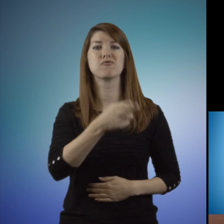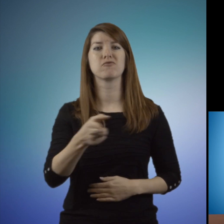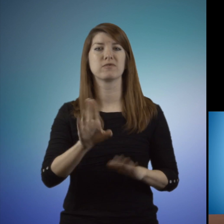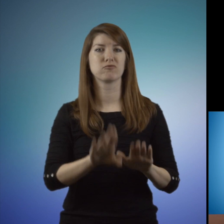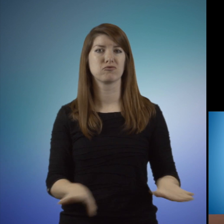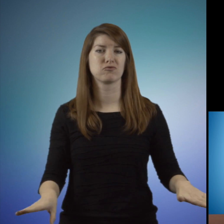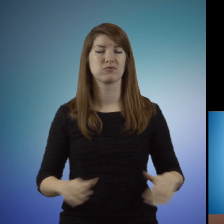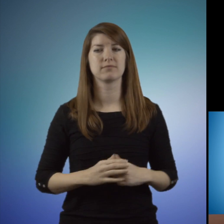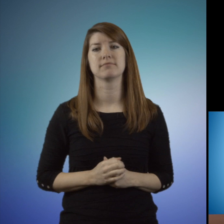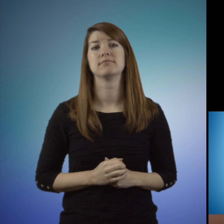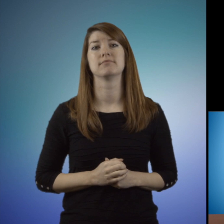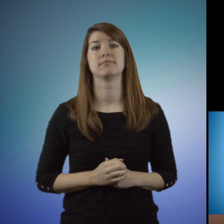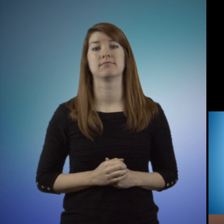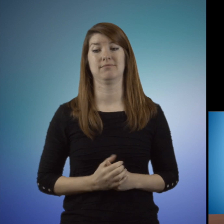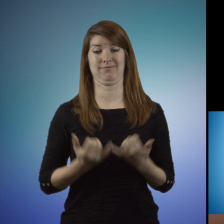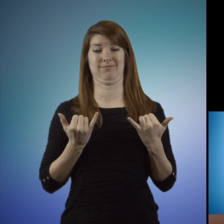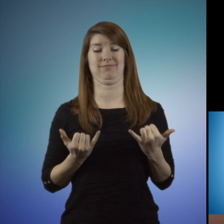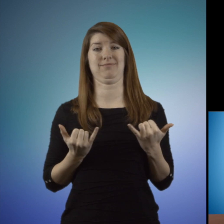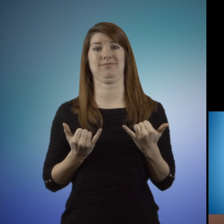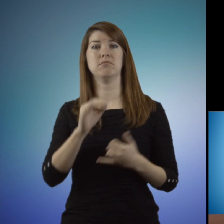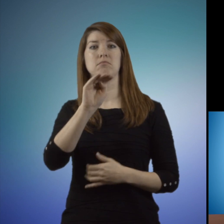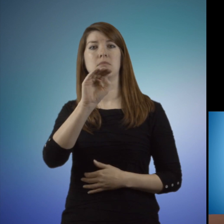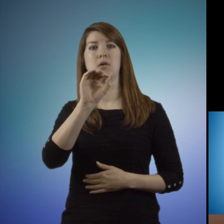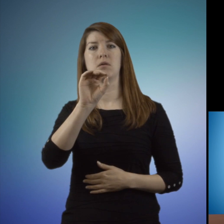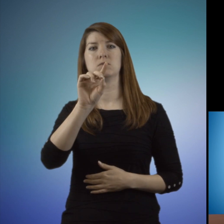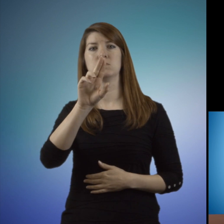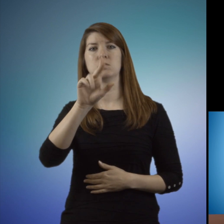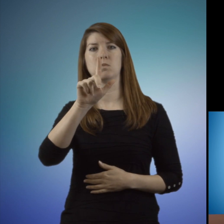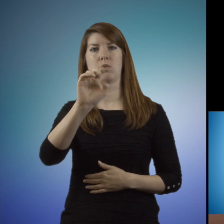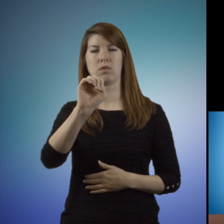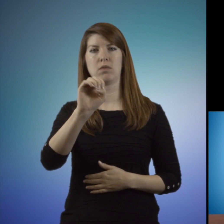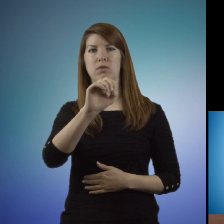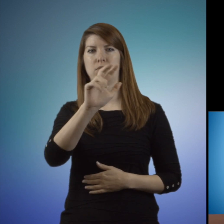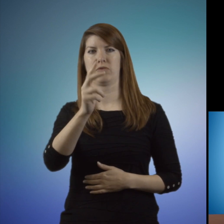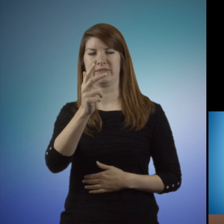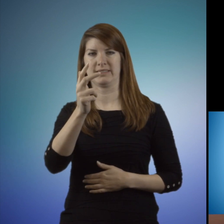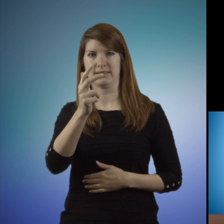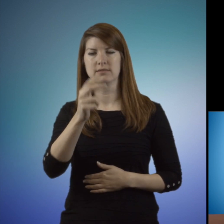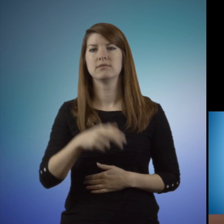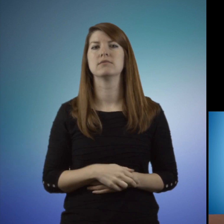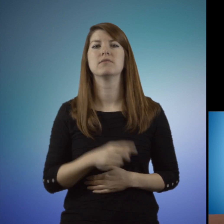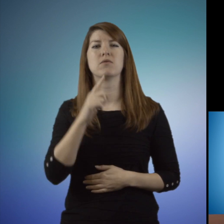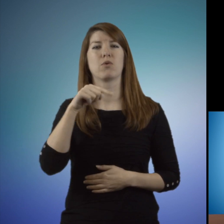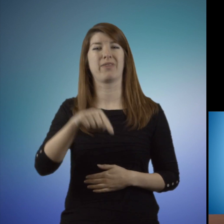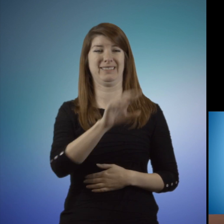This is module 3 of a 6 part series dealing with eligibility.